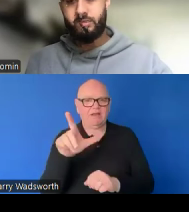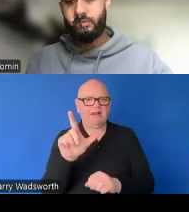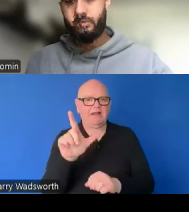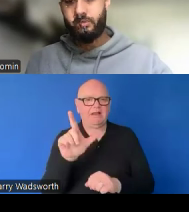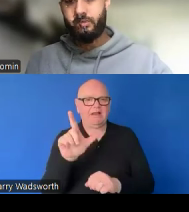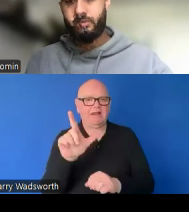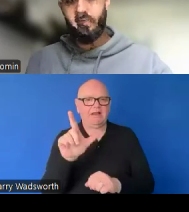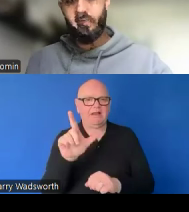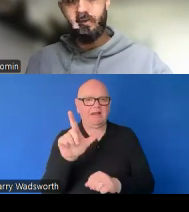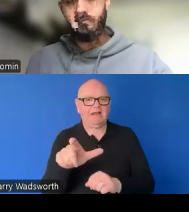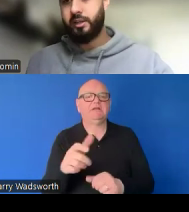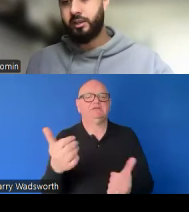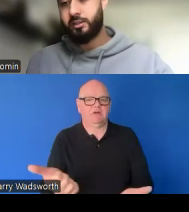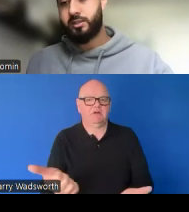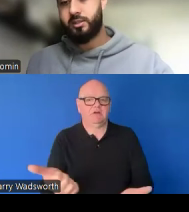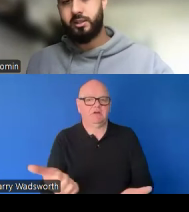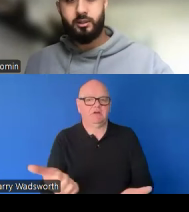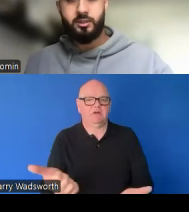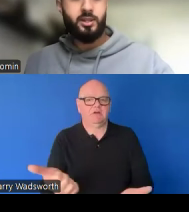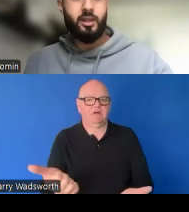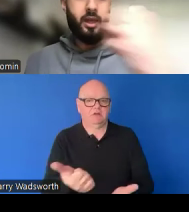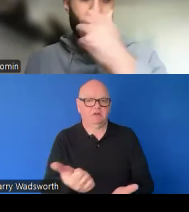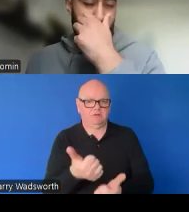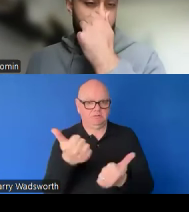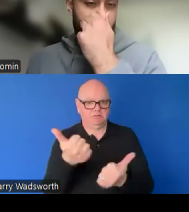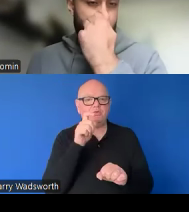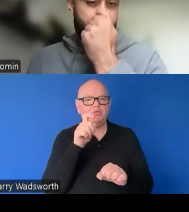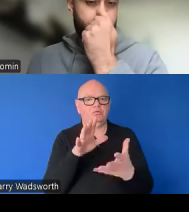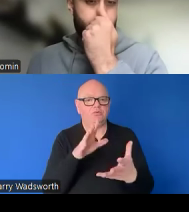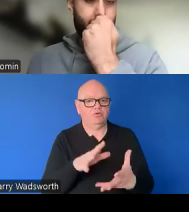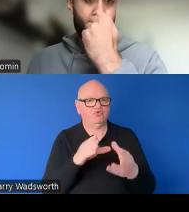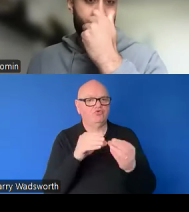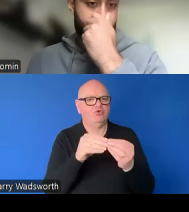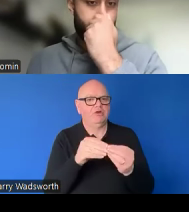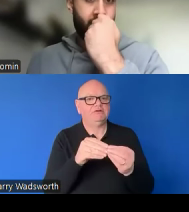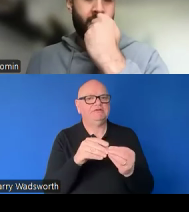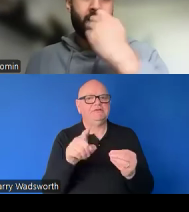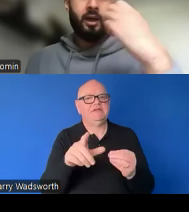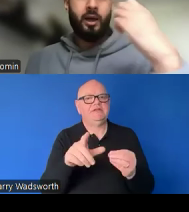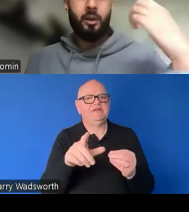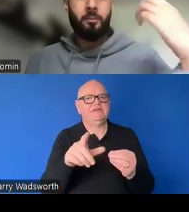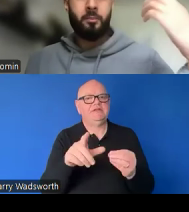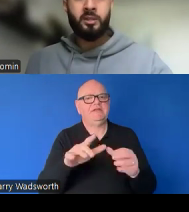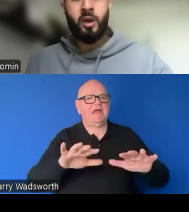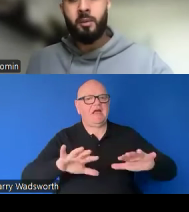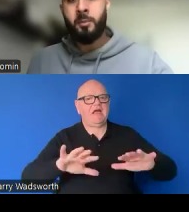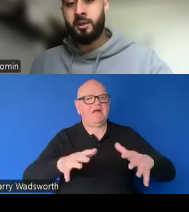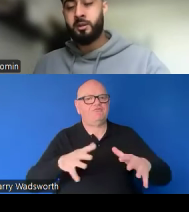You can see here that it'll say that we have an average daily budget that's recommended.